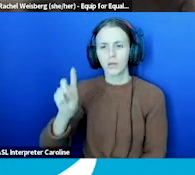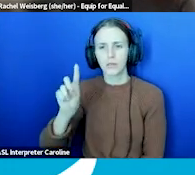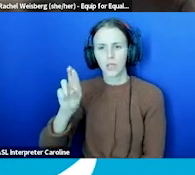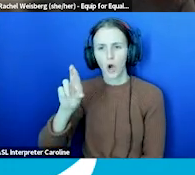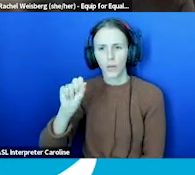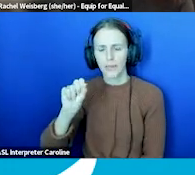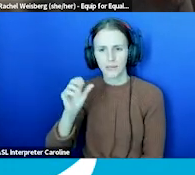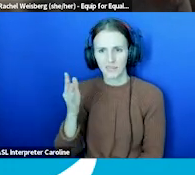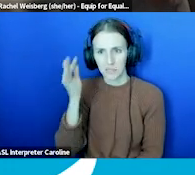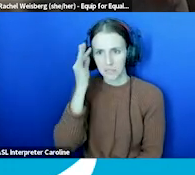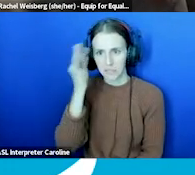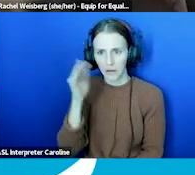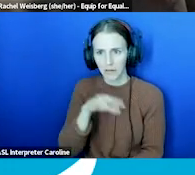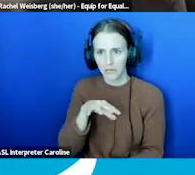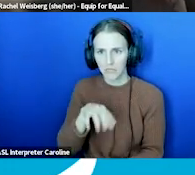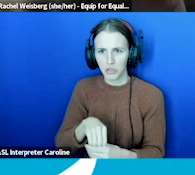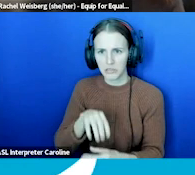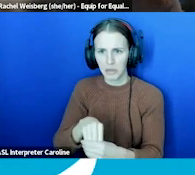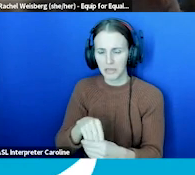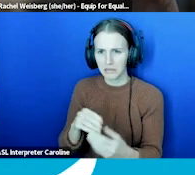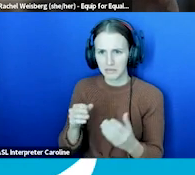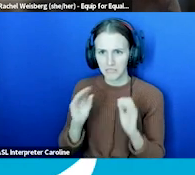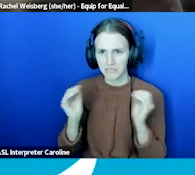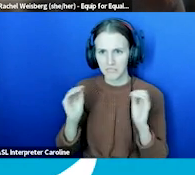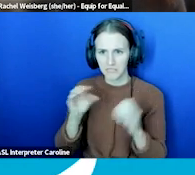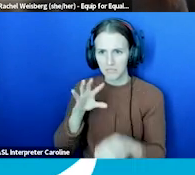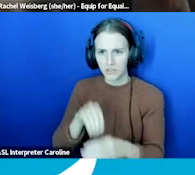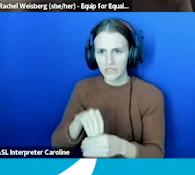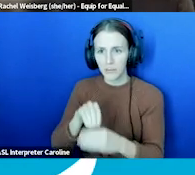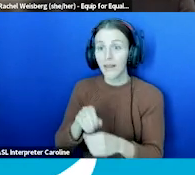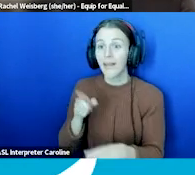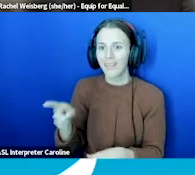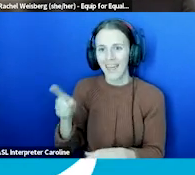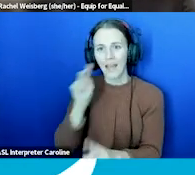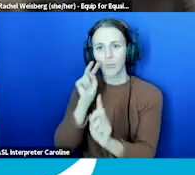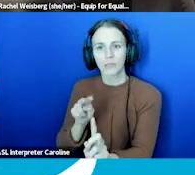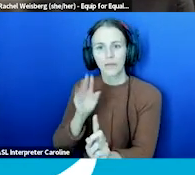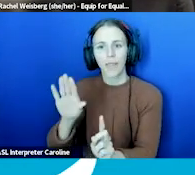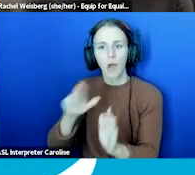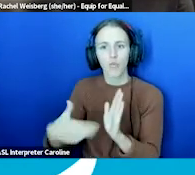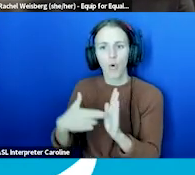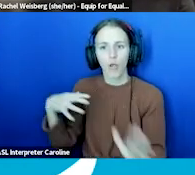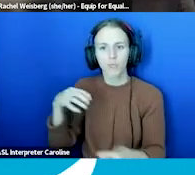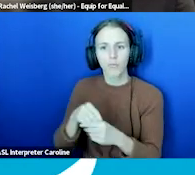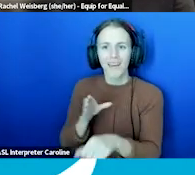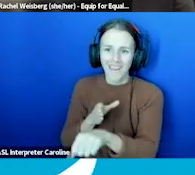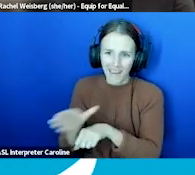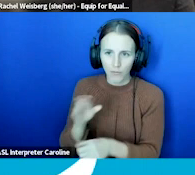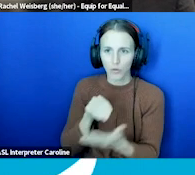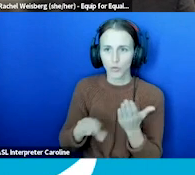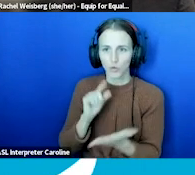ATTEND A TRANSITION IEP MEETING MY EXPERIENCES THERE SEEMS TO BE